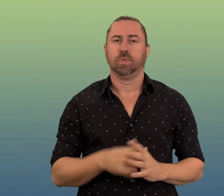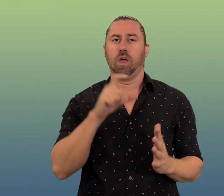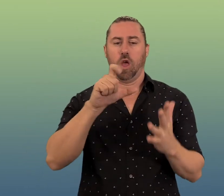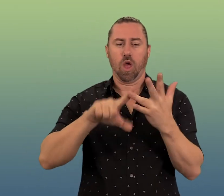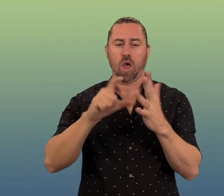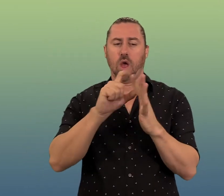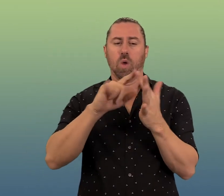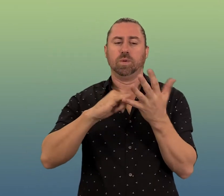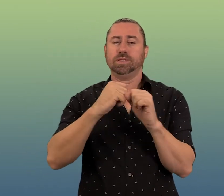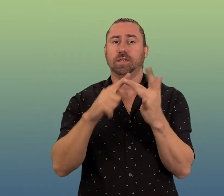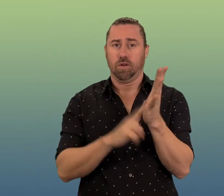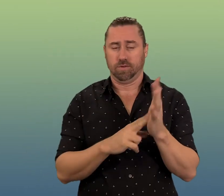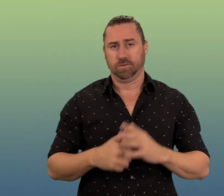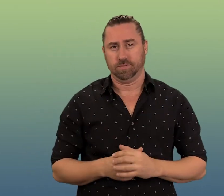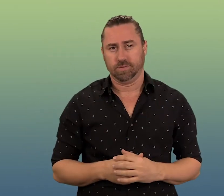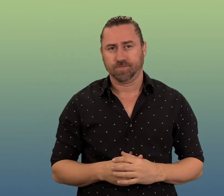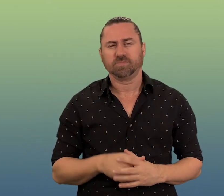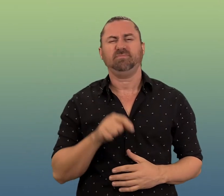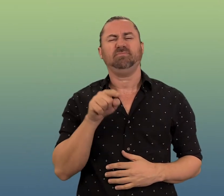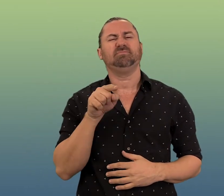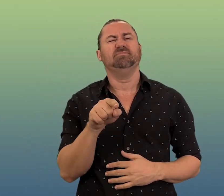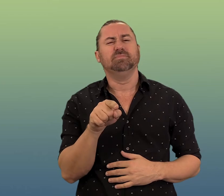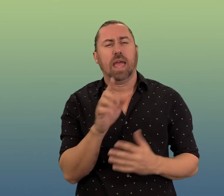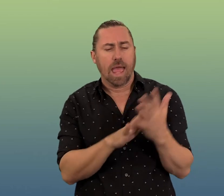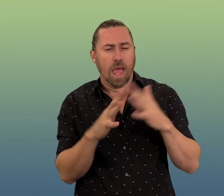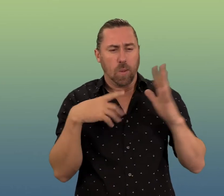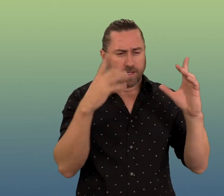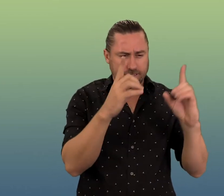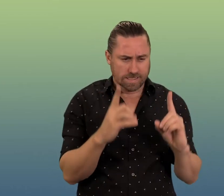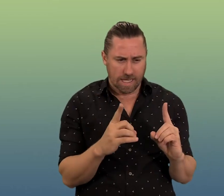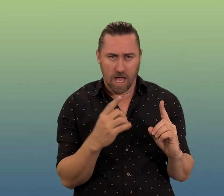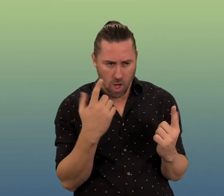Co-design. Co-design is a design methodology